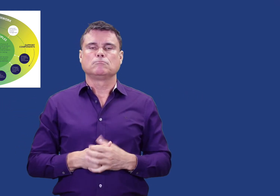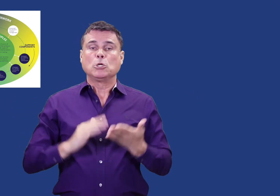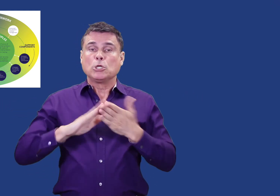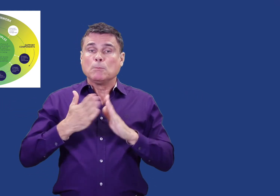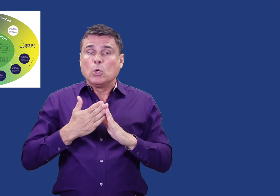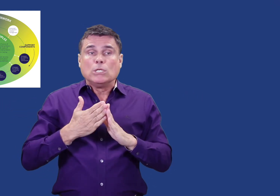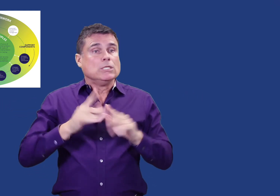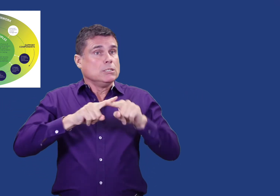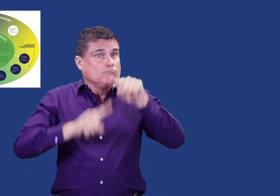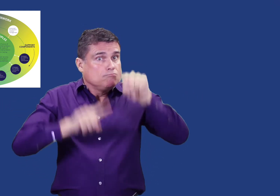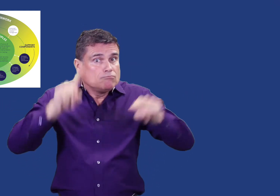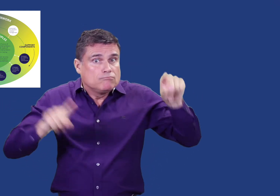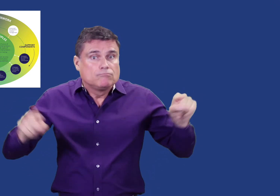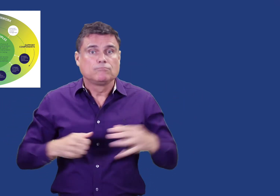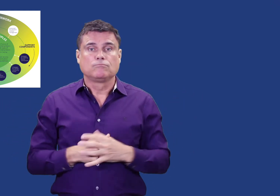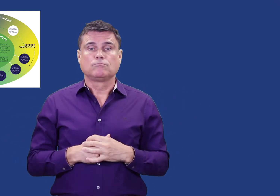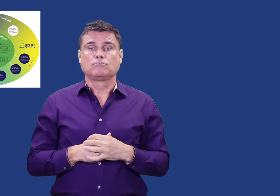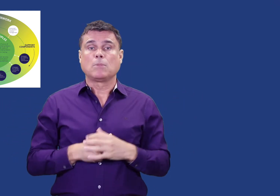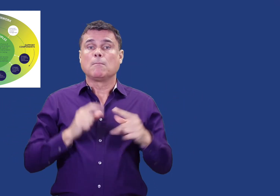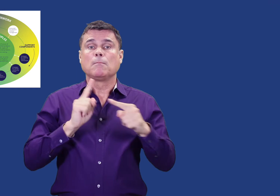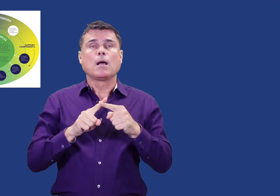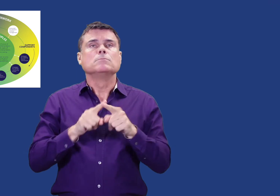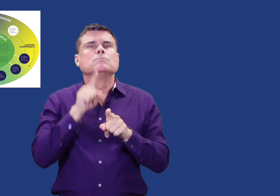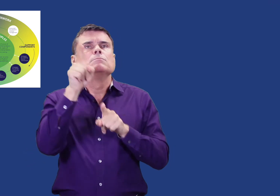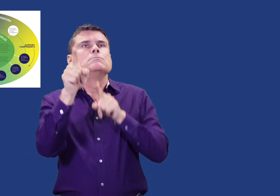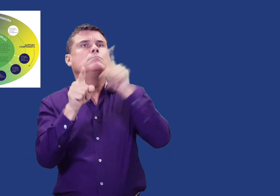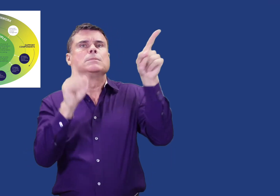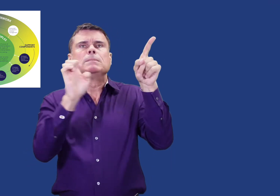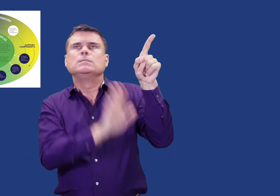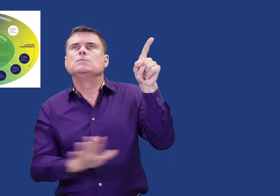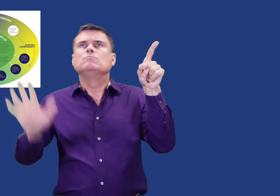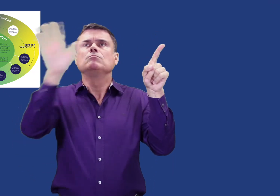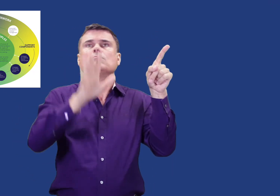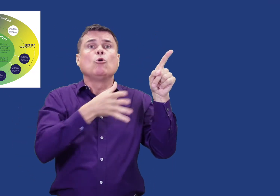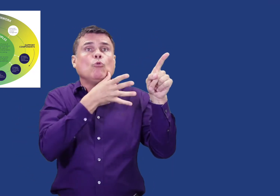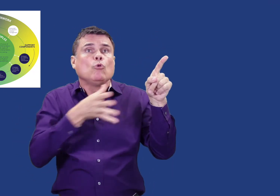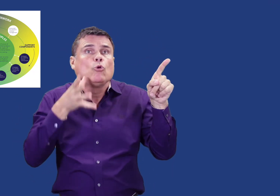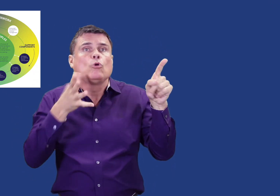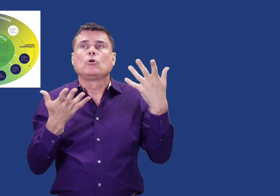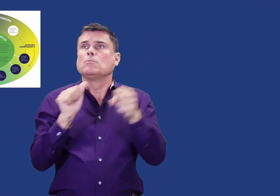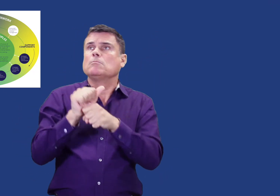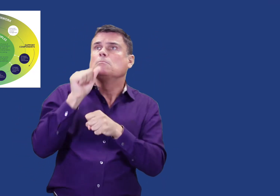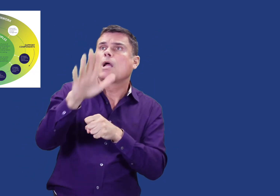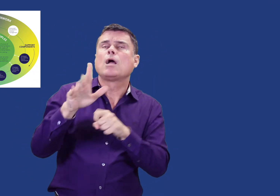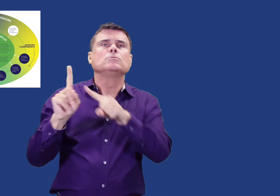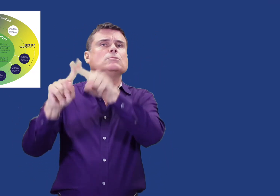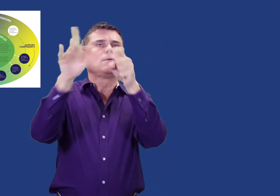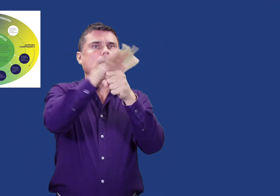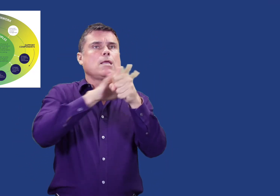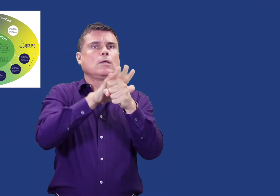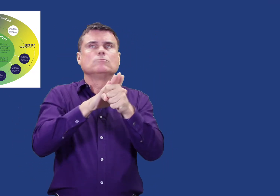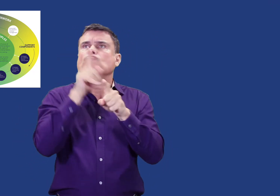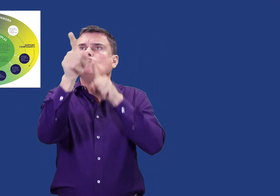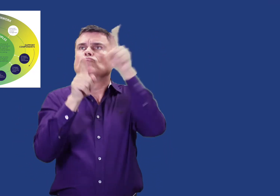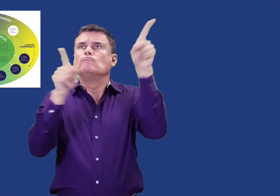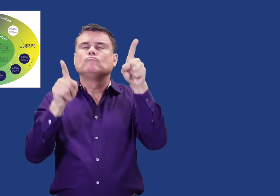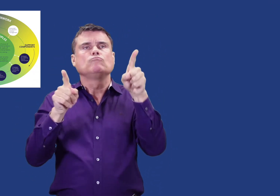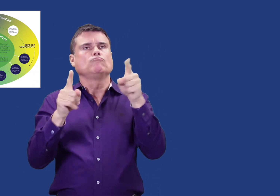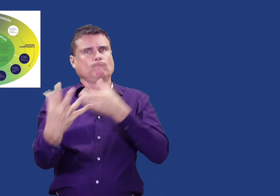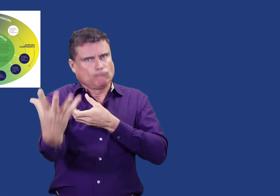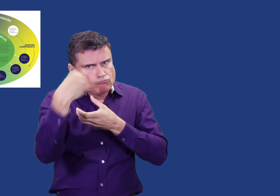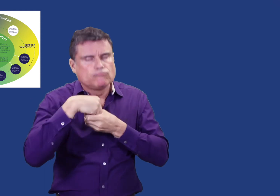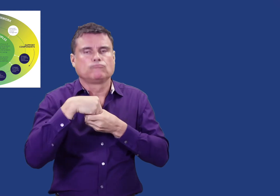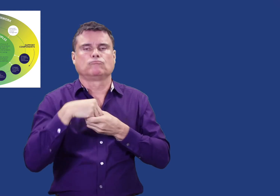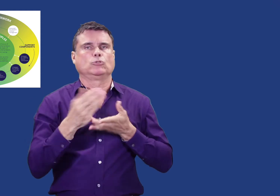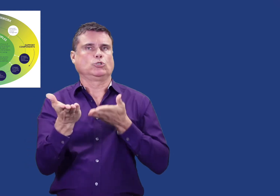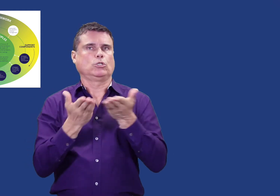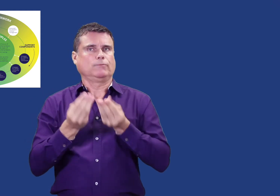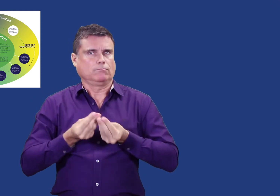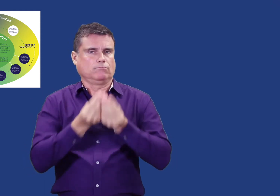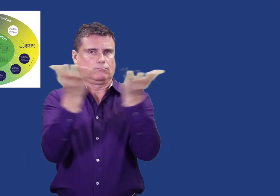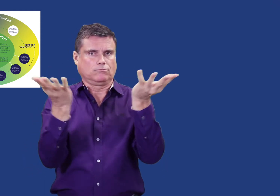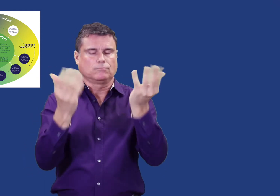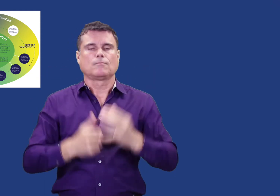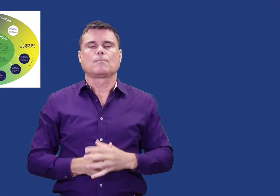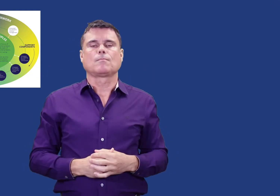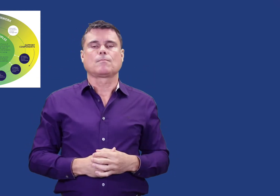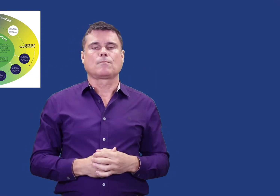THIS INCLUDES COMMUNITY DIVERSITY AND RURAL ACCESS